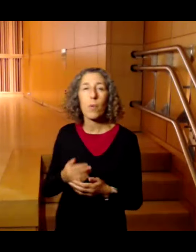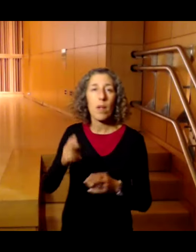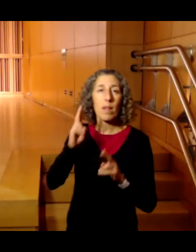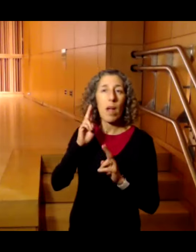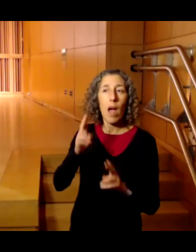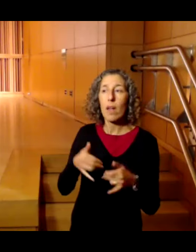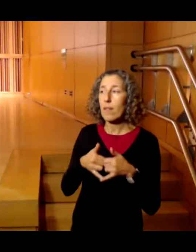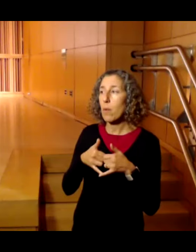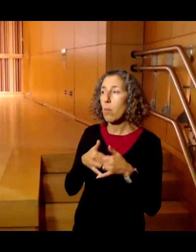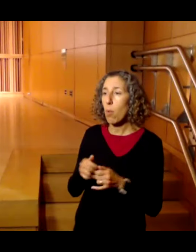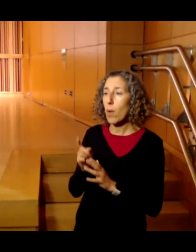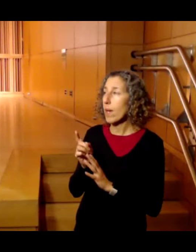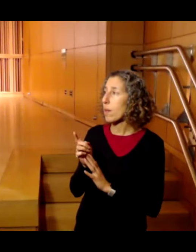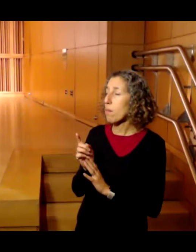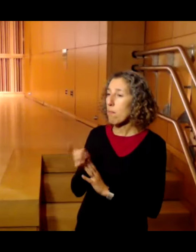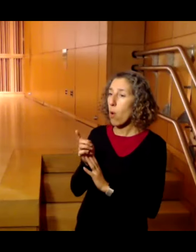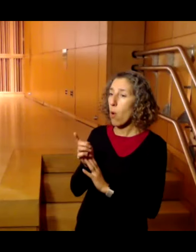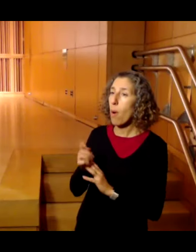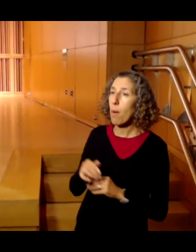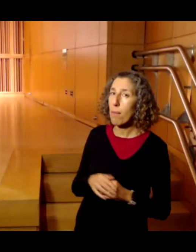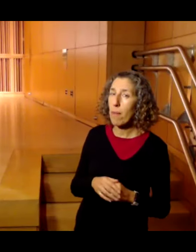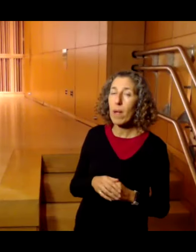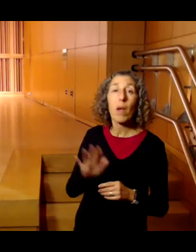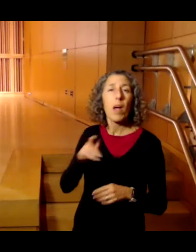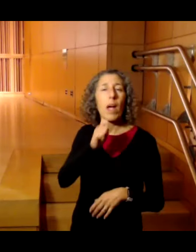research awards from the National Endowment for the Humanities, a Guggenheim Fellowship.